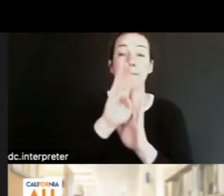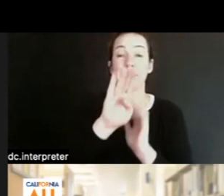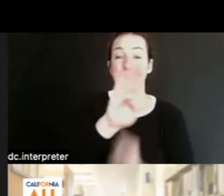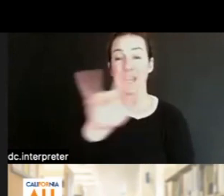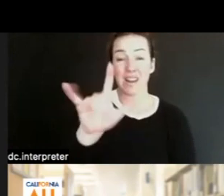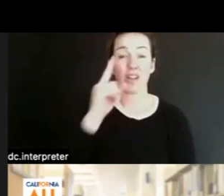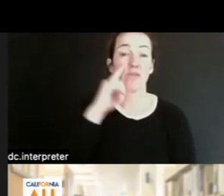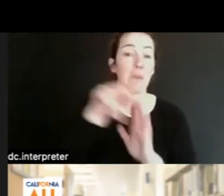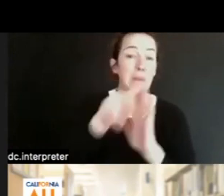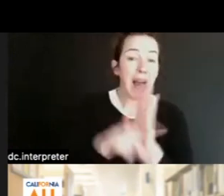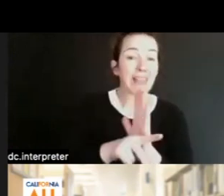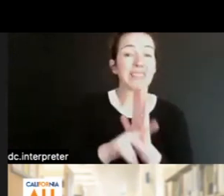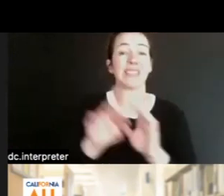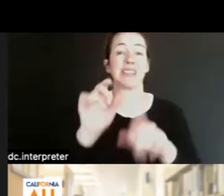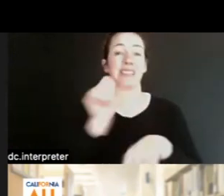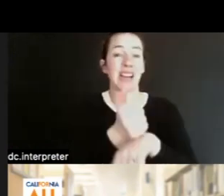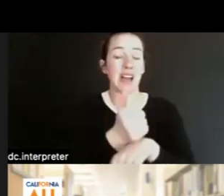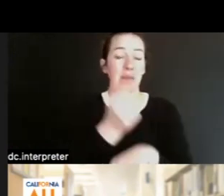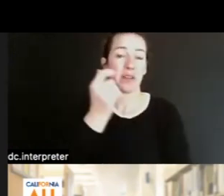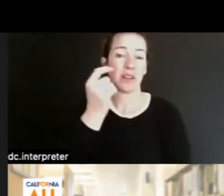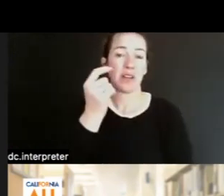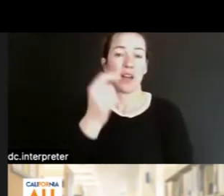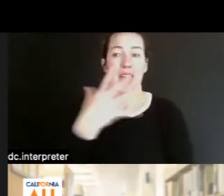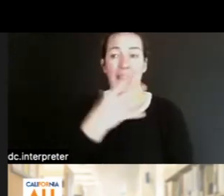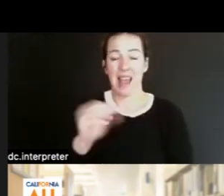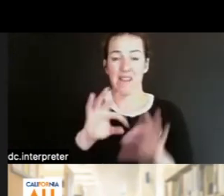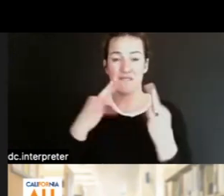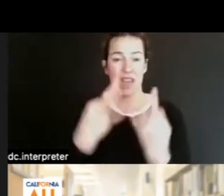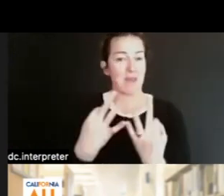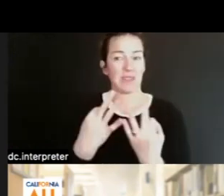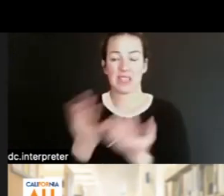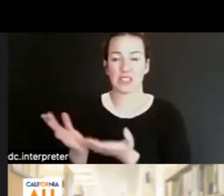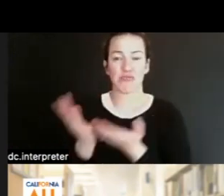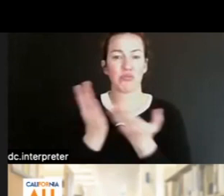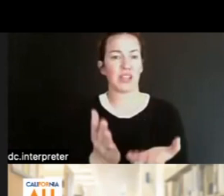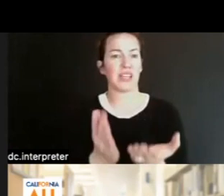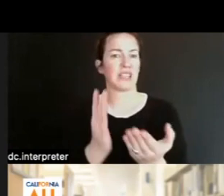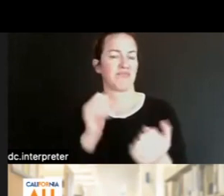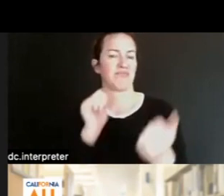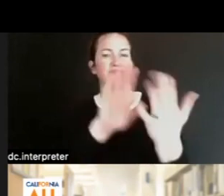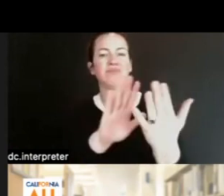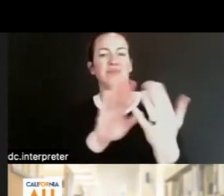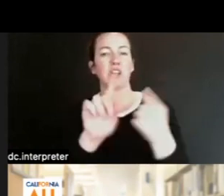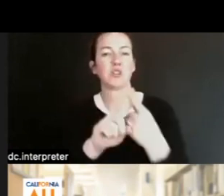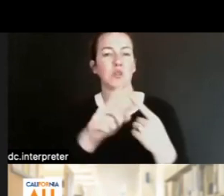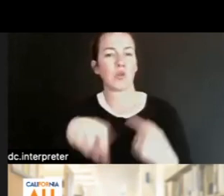Not to mention bringing our families straight to the people who were those influential